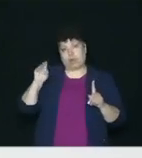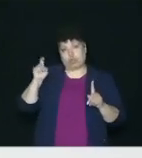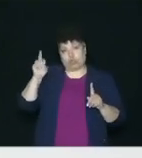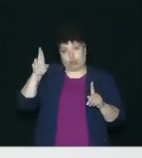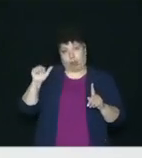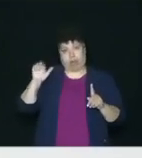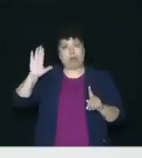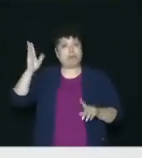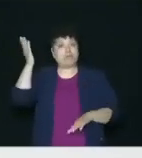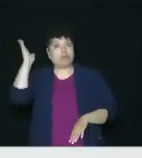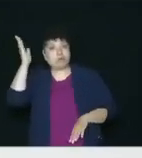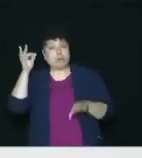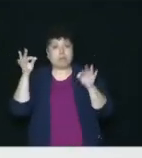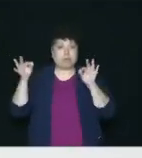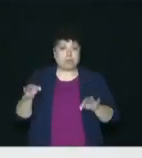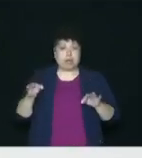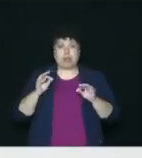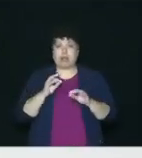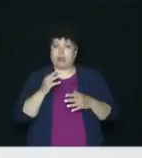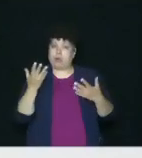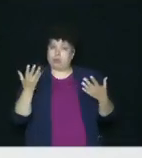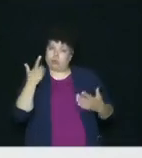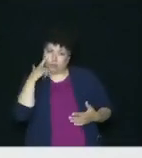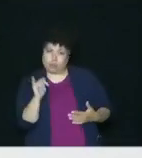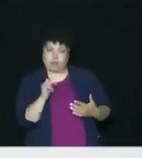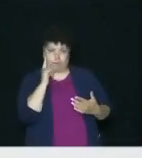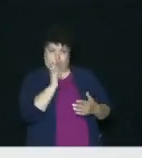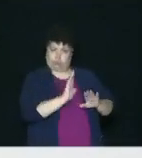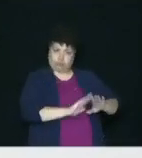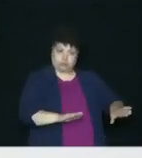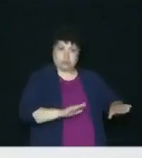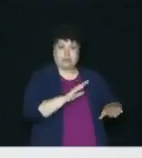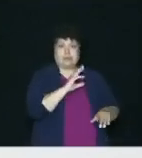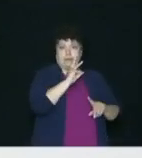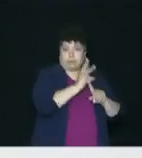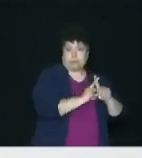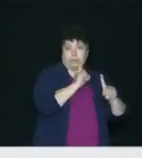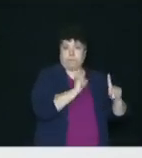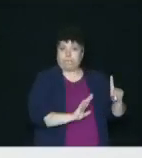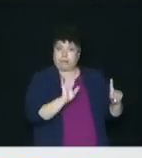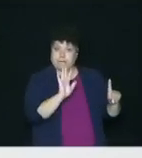HEALTH CANADA HEARD MODERNA'S